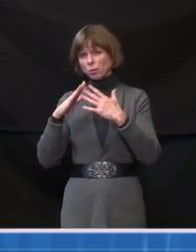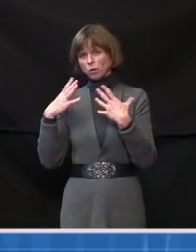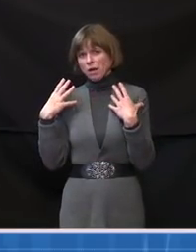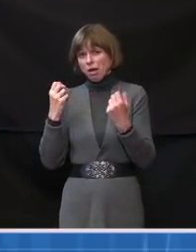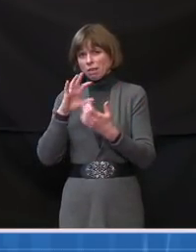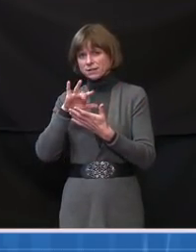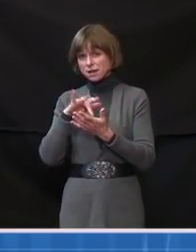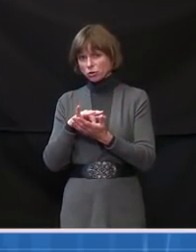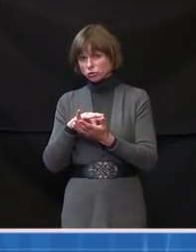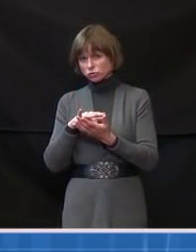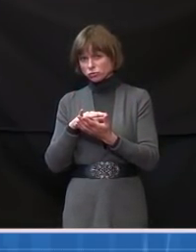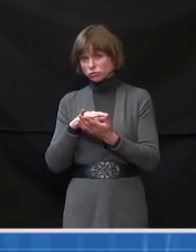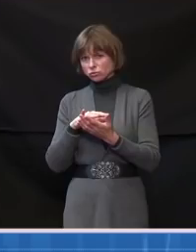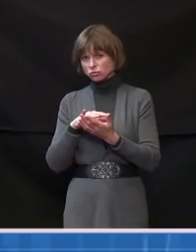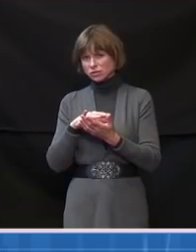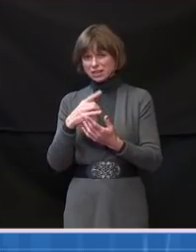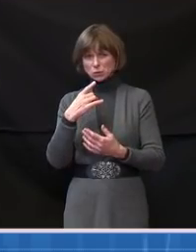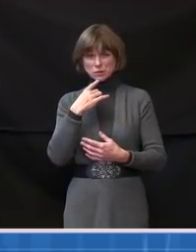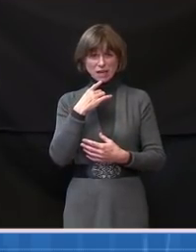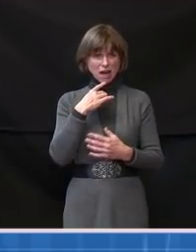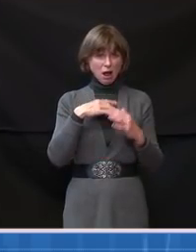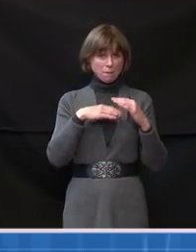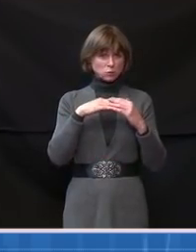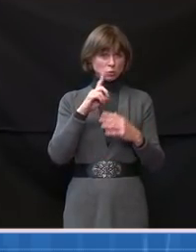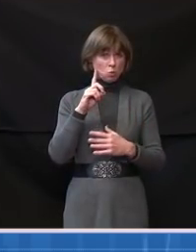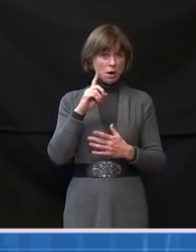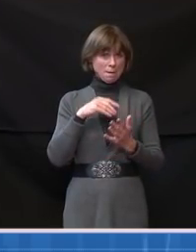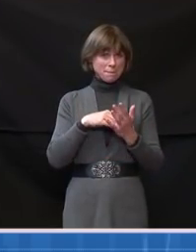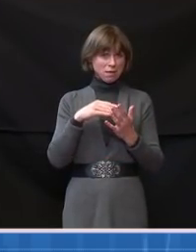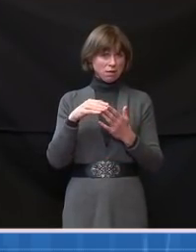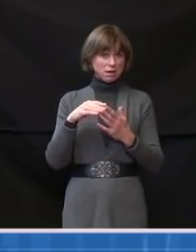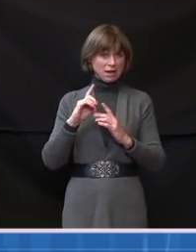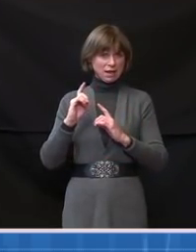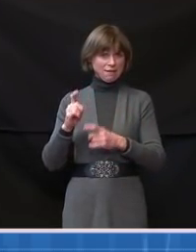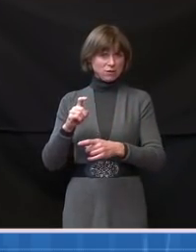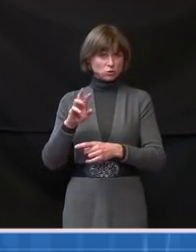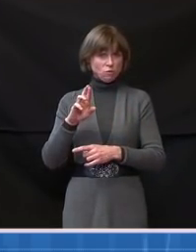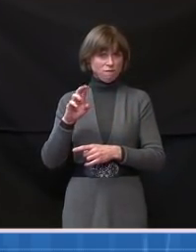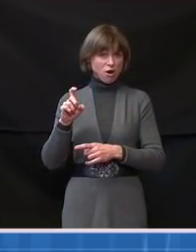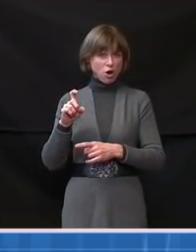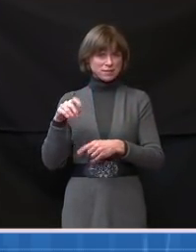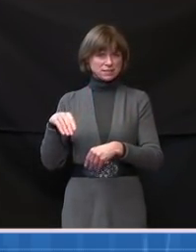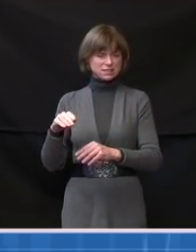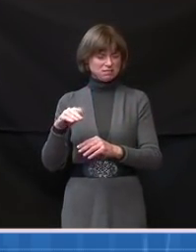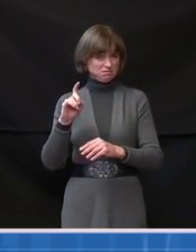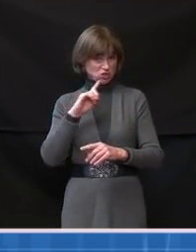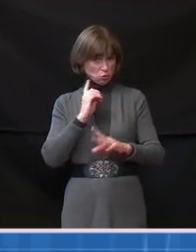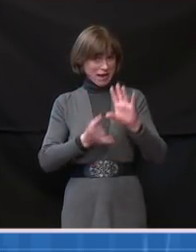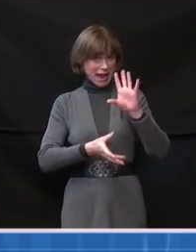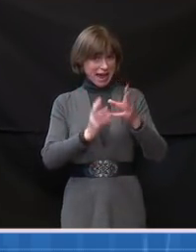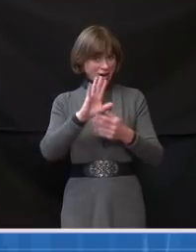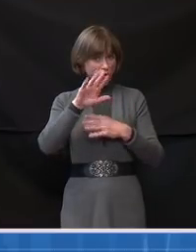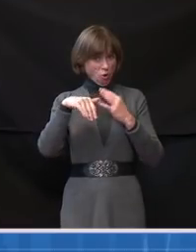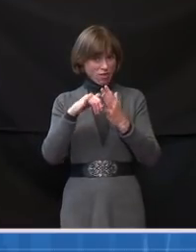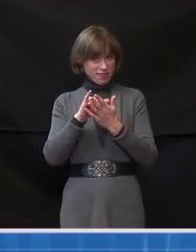there was pledge of up to a million to pharmacies. Should we be adding these all together for total shipments?